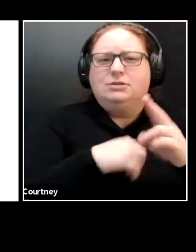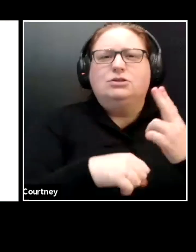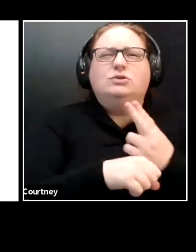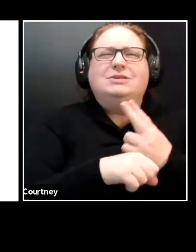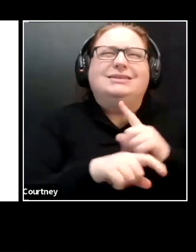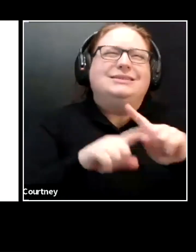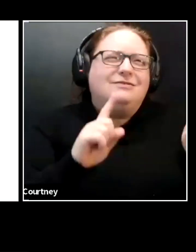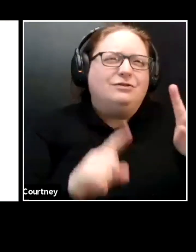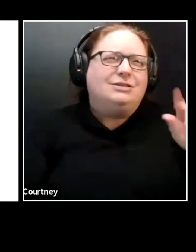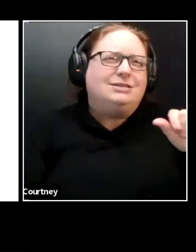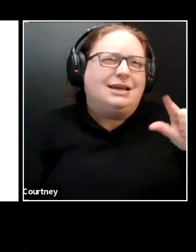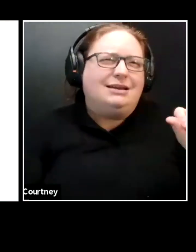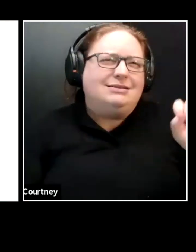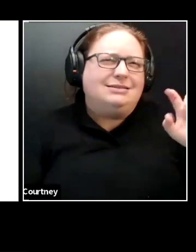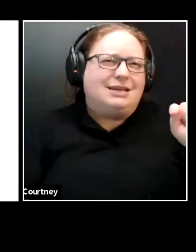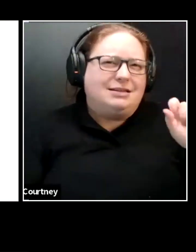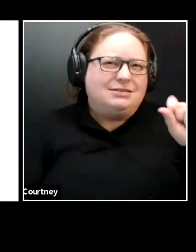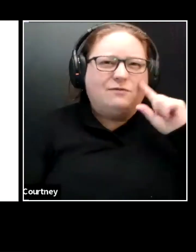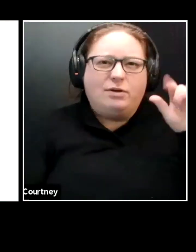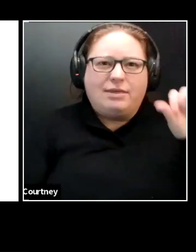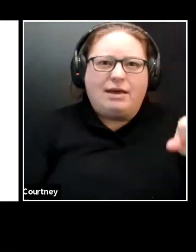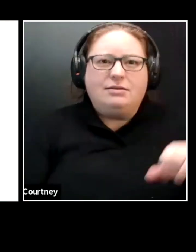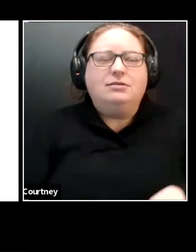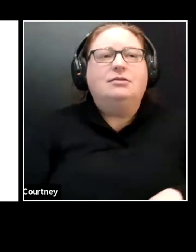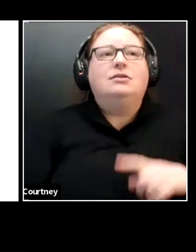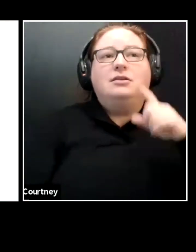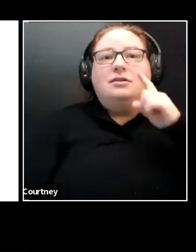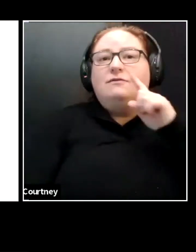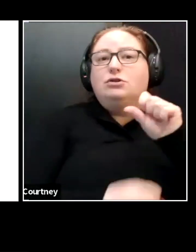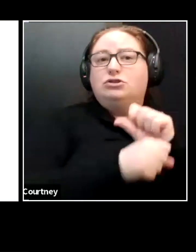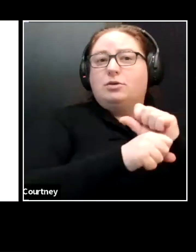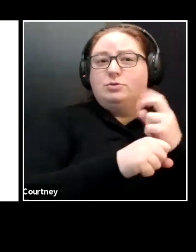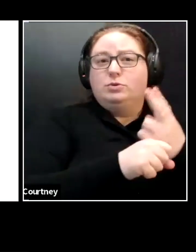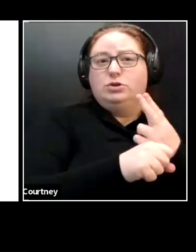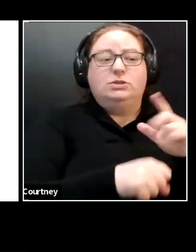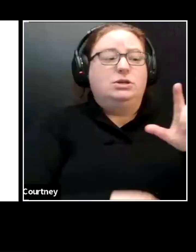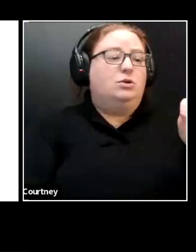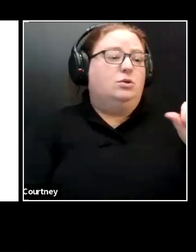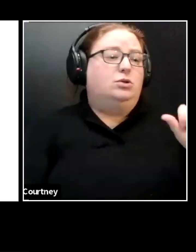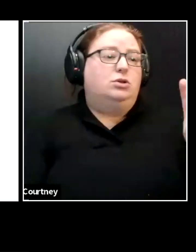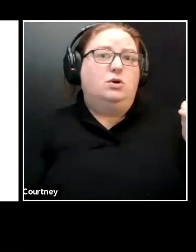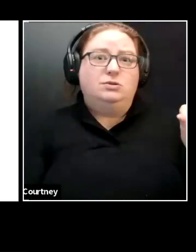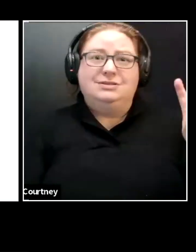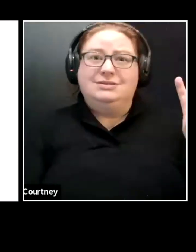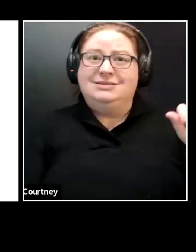to do that. Um for jobs we're using the loads data which is available to directly load in that convey